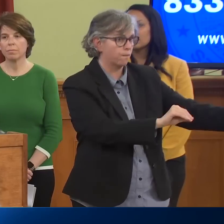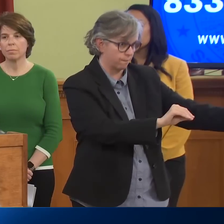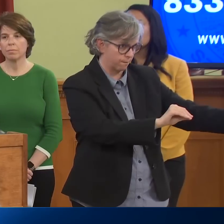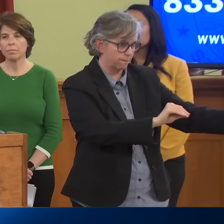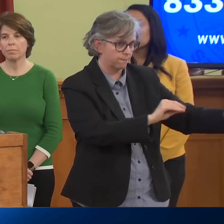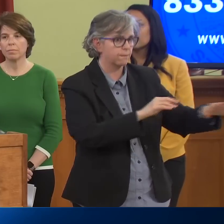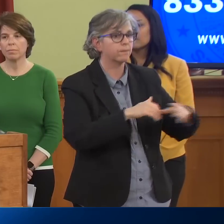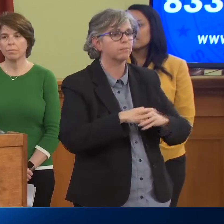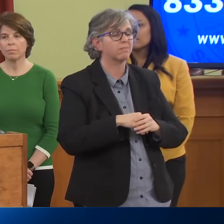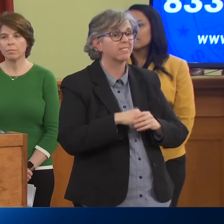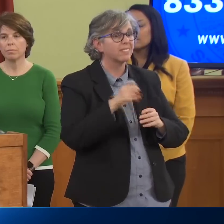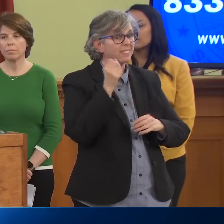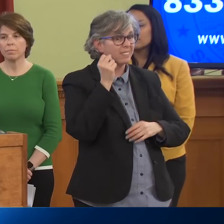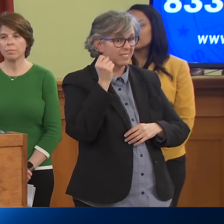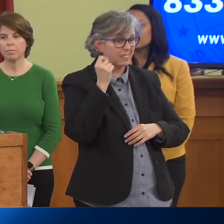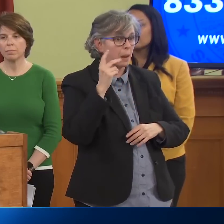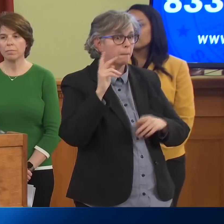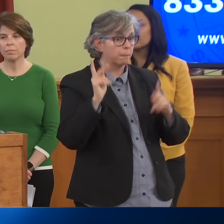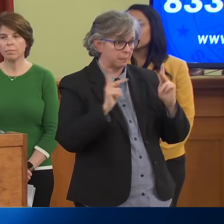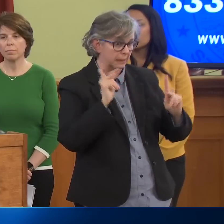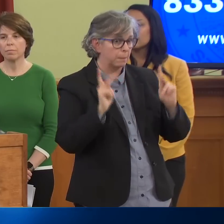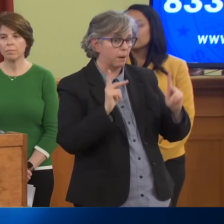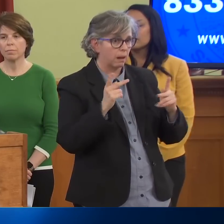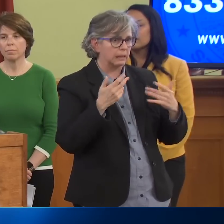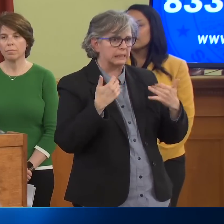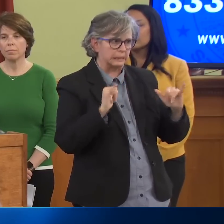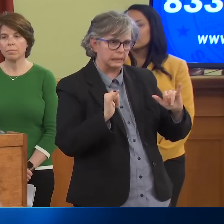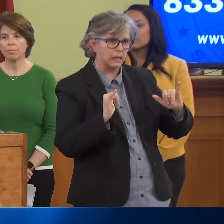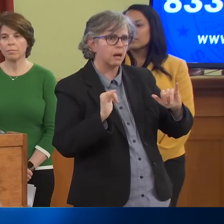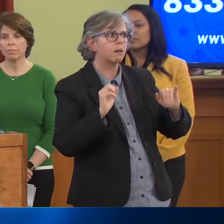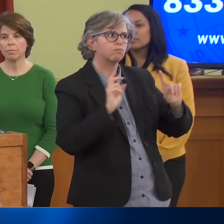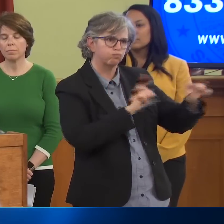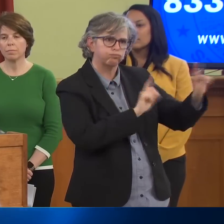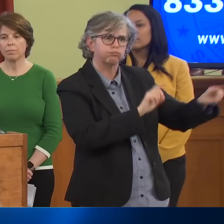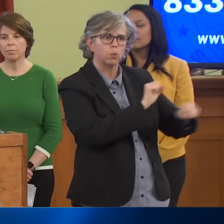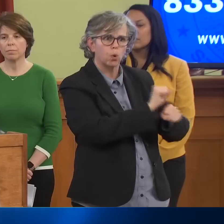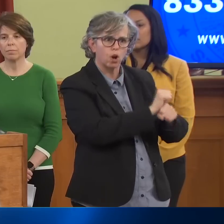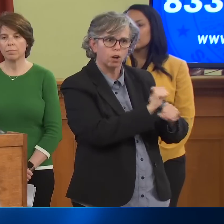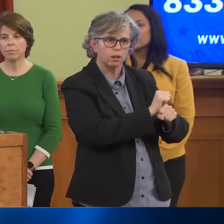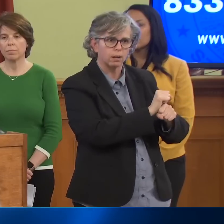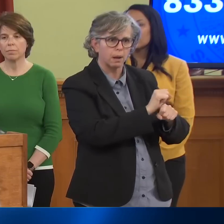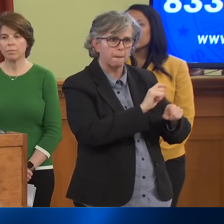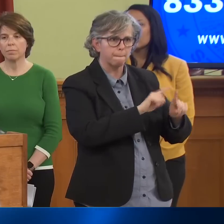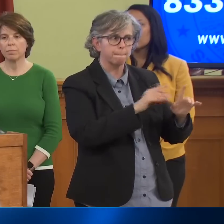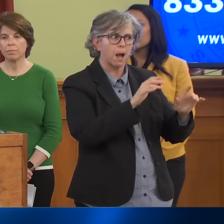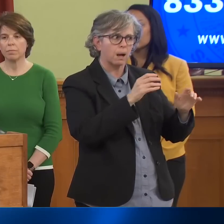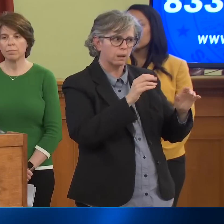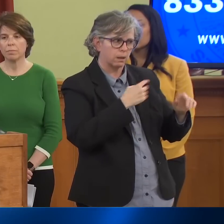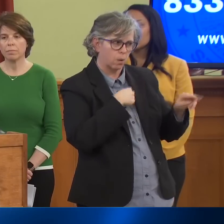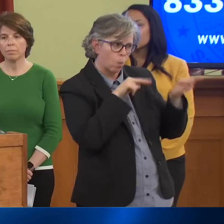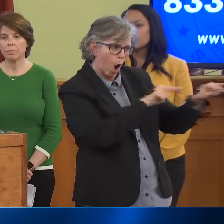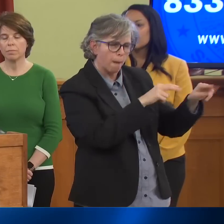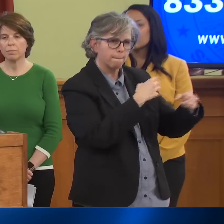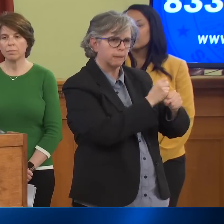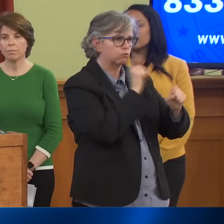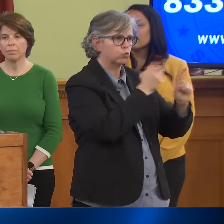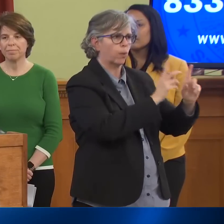THAT PEOPLE NEEDED TO BE SPREAD OUT, AND THIS IS THE KIND OF MESSAGE WE ARE SENDING TO PEOPLE IN THE WORKPLACE.